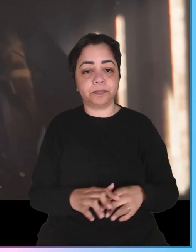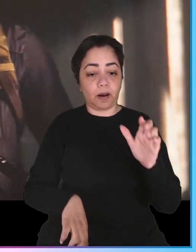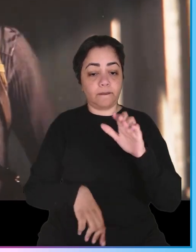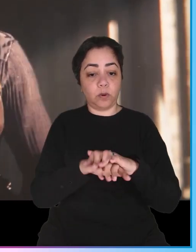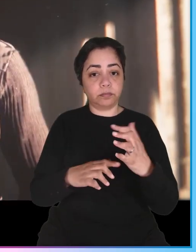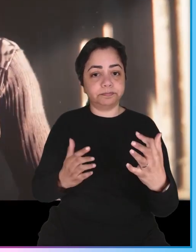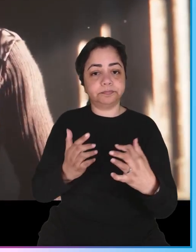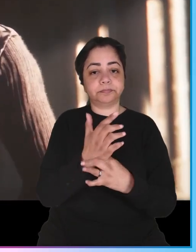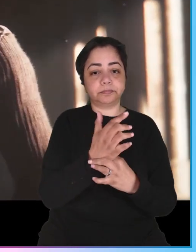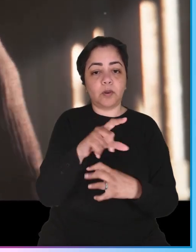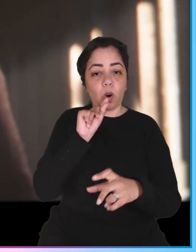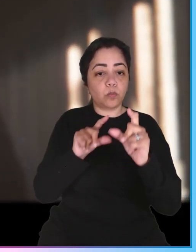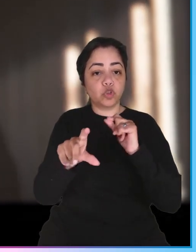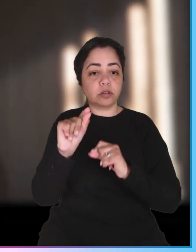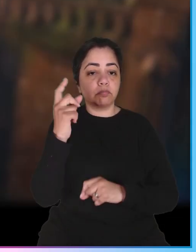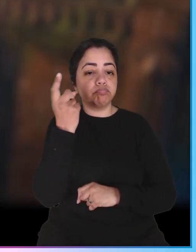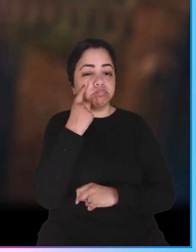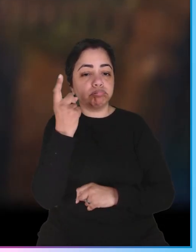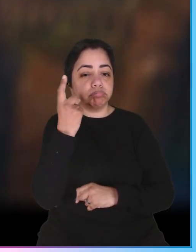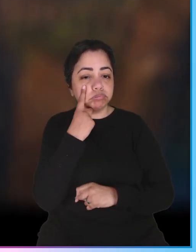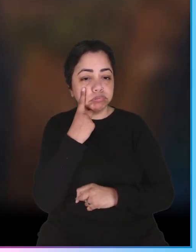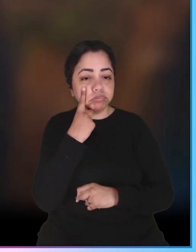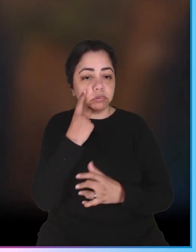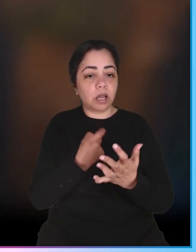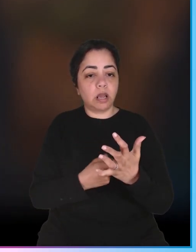and as part of that we’ve donated some Sniper Elite 5 keys for a giveaway.